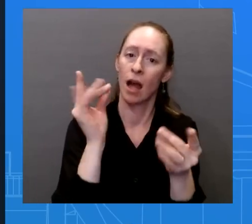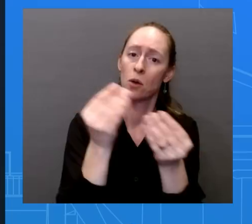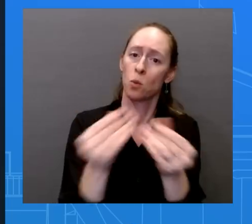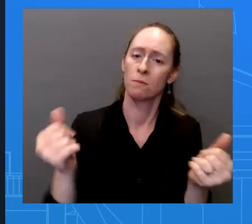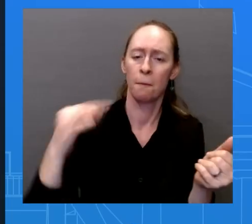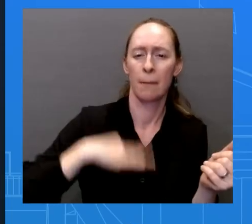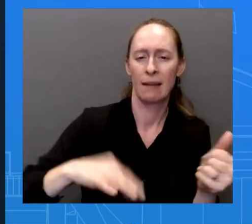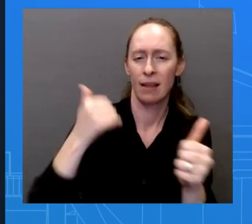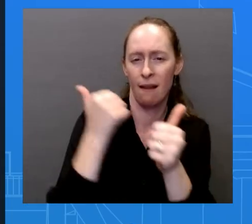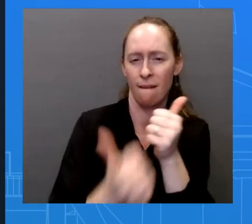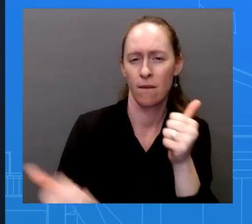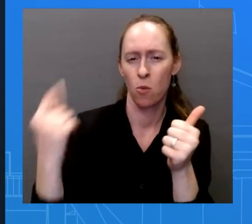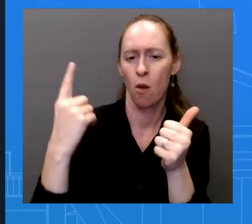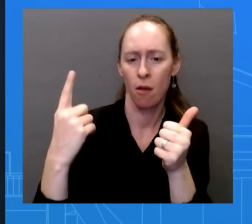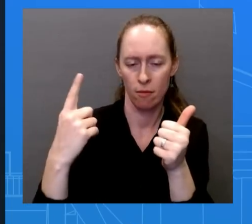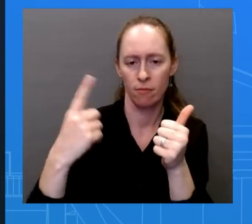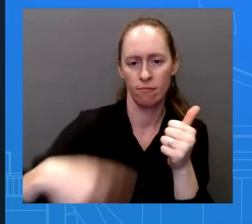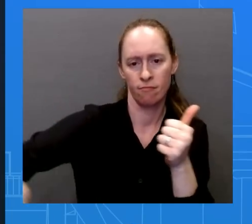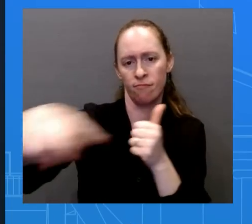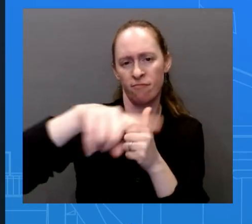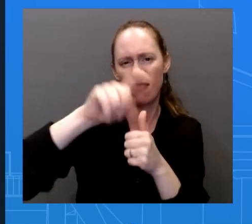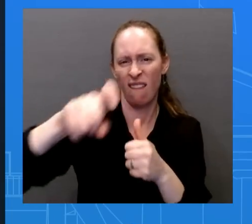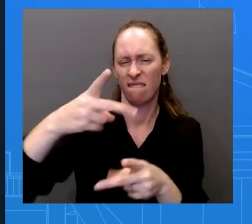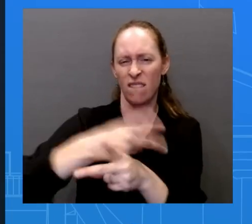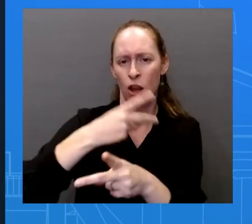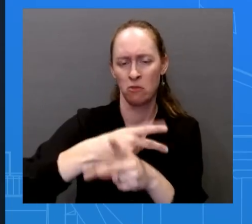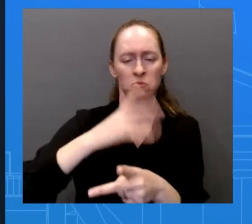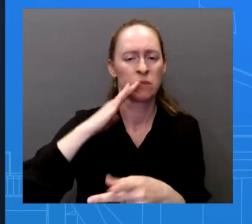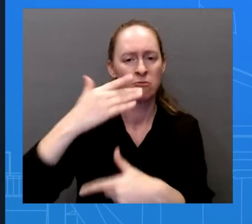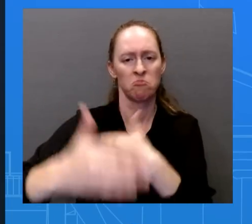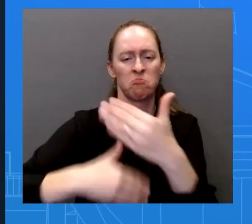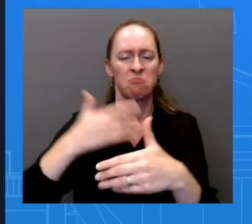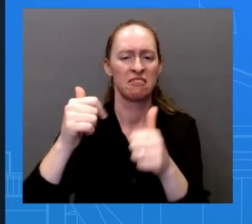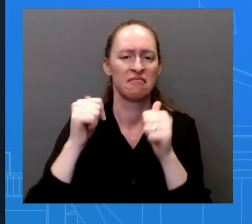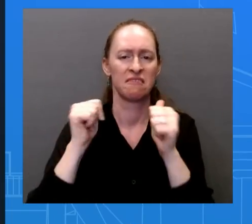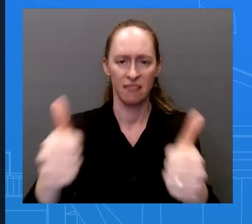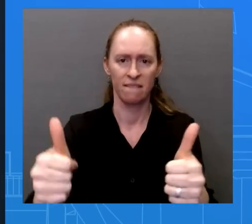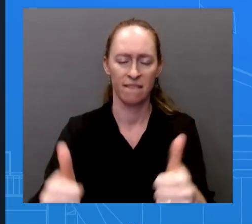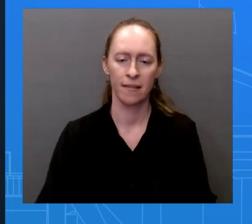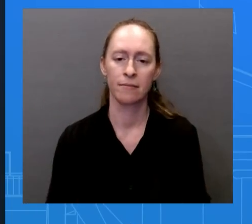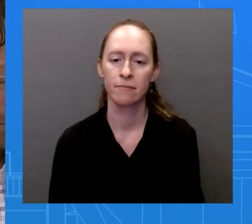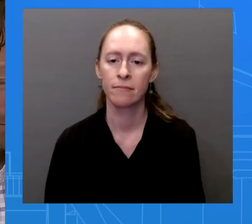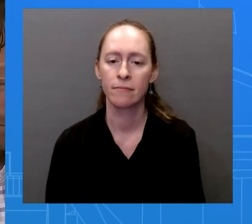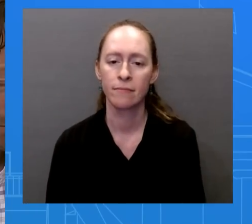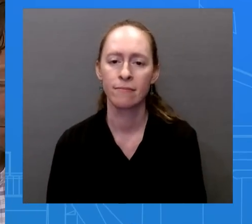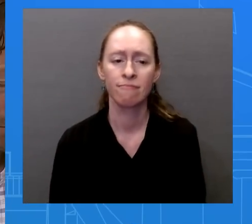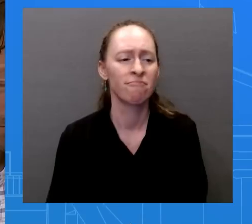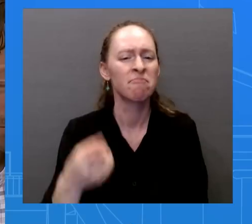This is not unusual. But we stand by at the ready to assist. The Press: And then, another question on student debt.